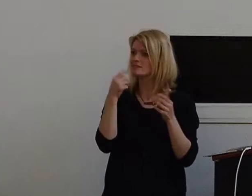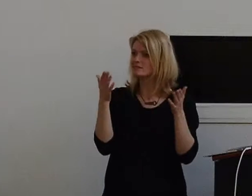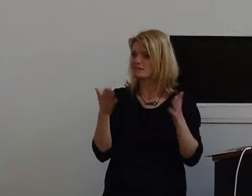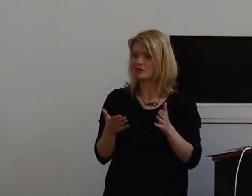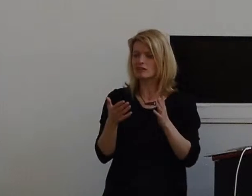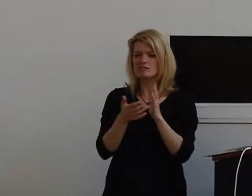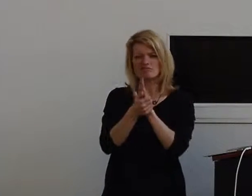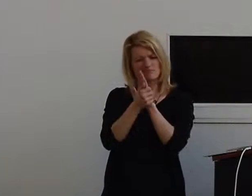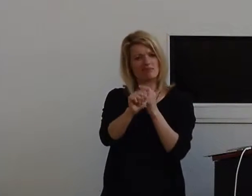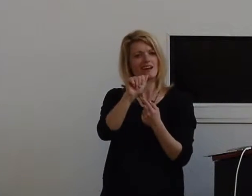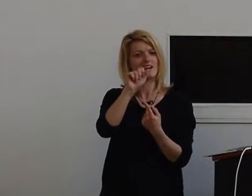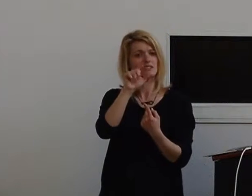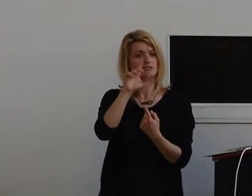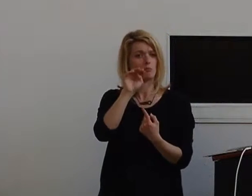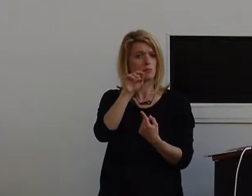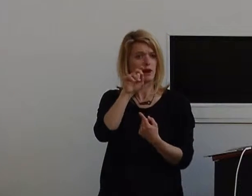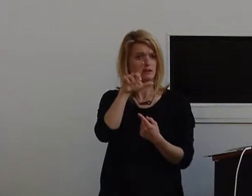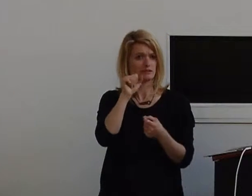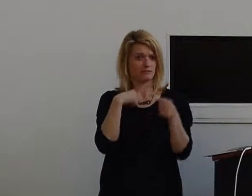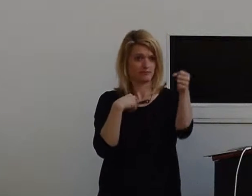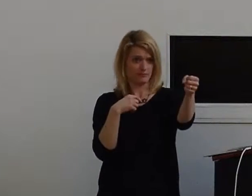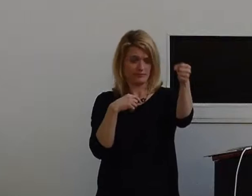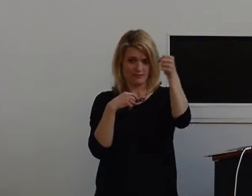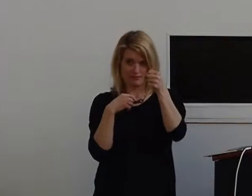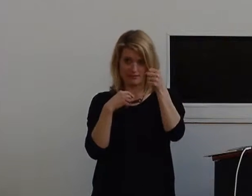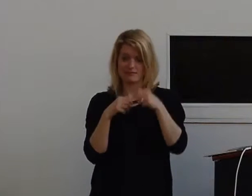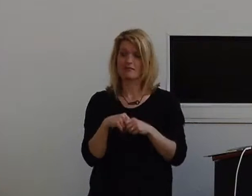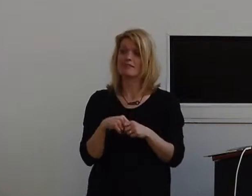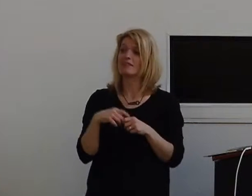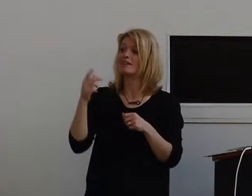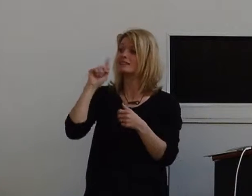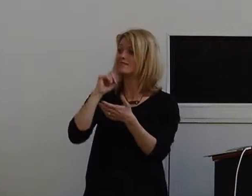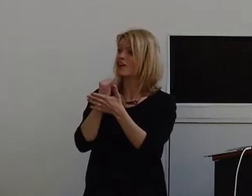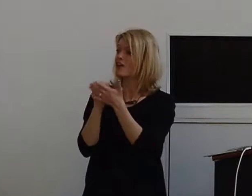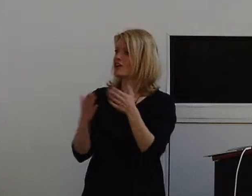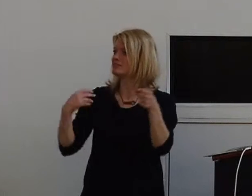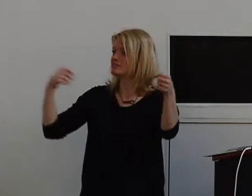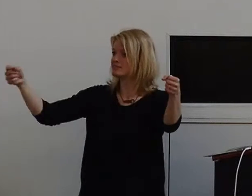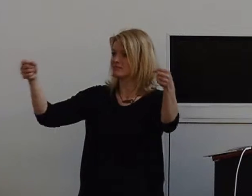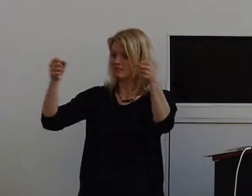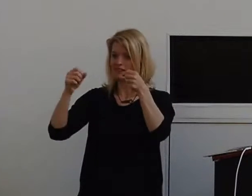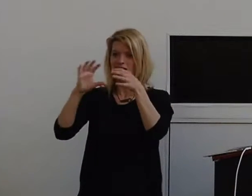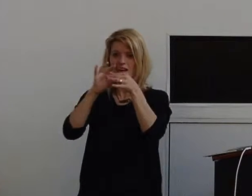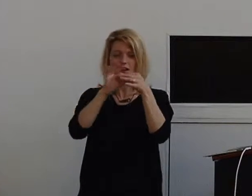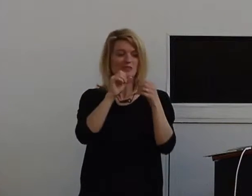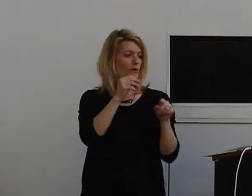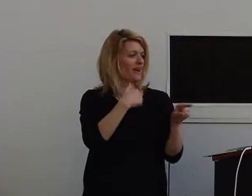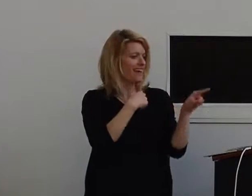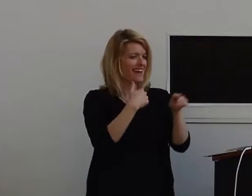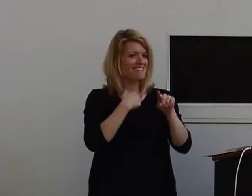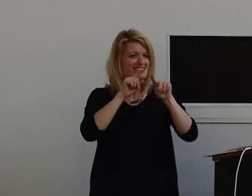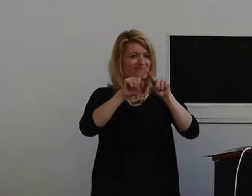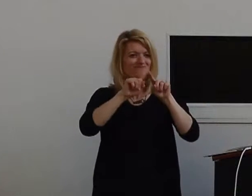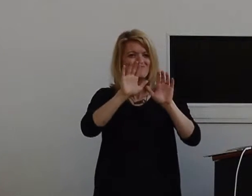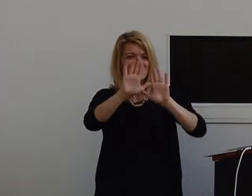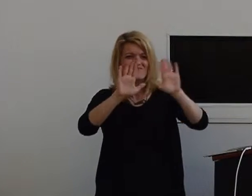outstanding ASL models, and pair them with deaf artists to create these stories.